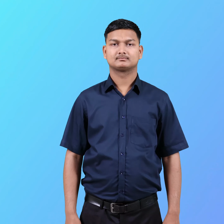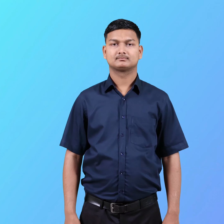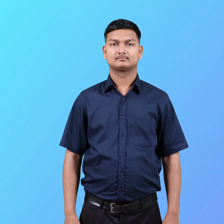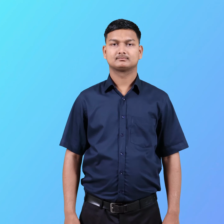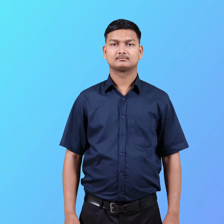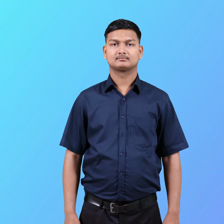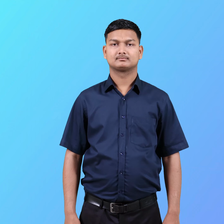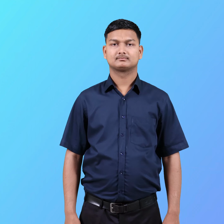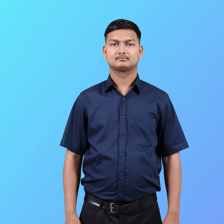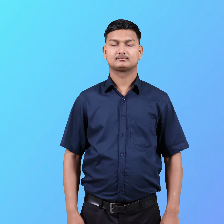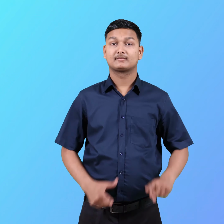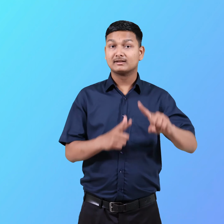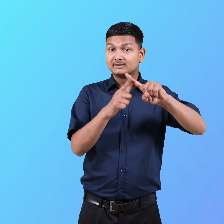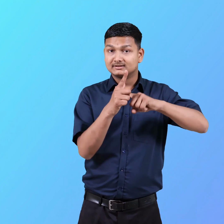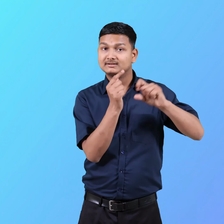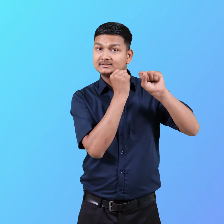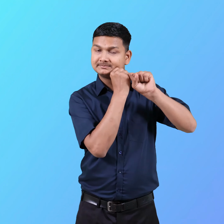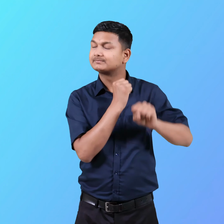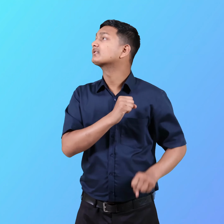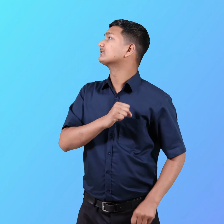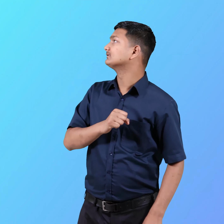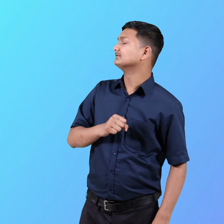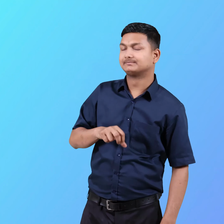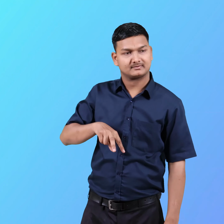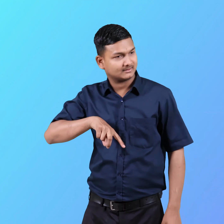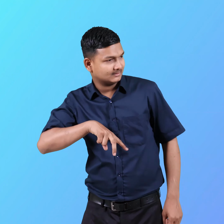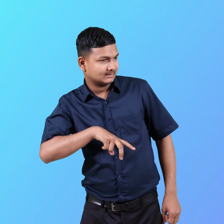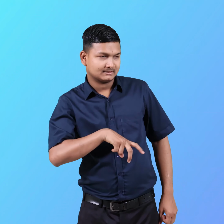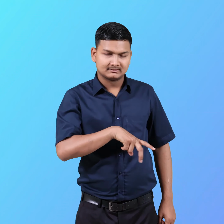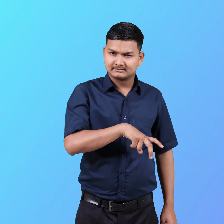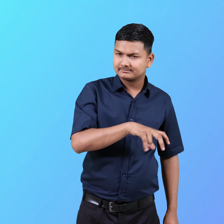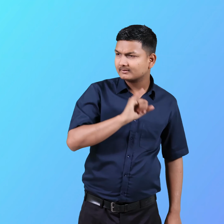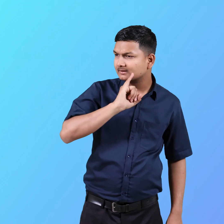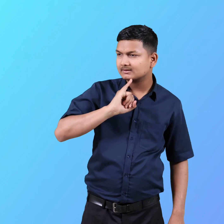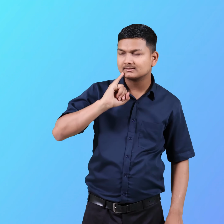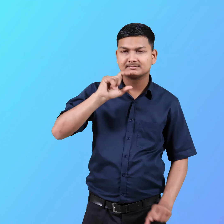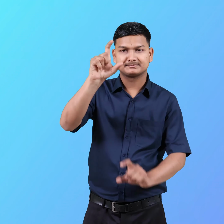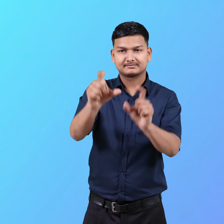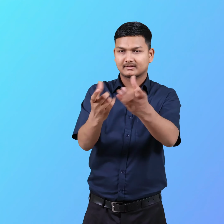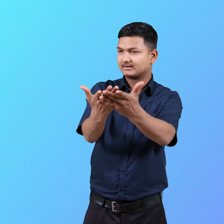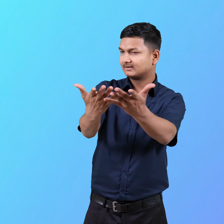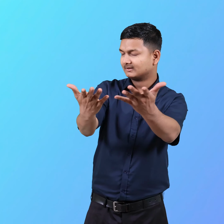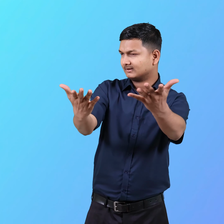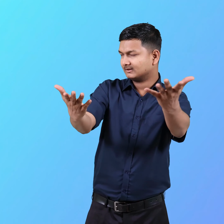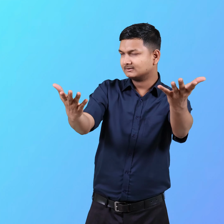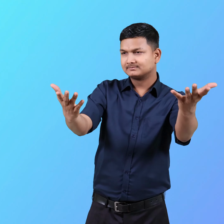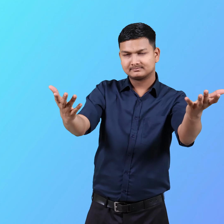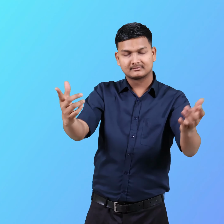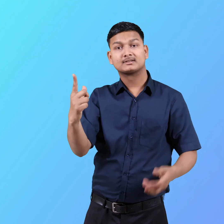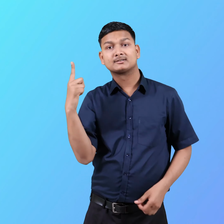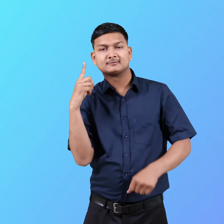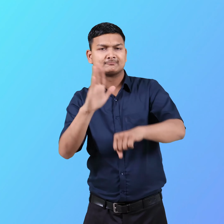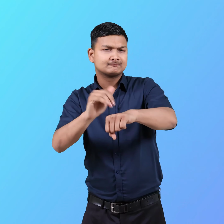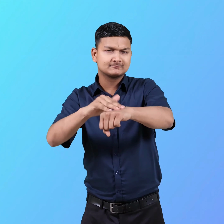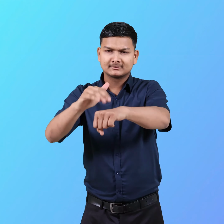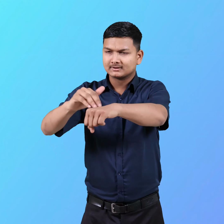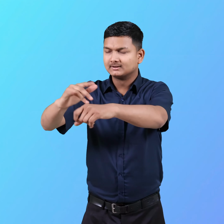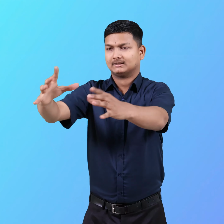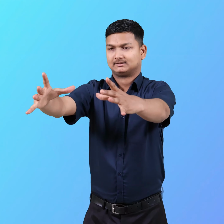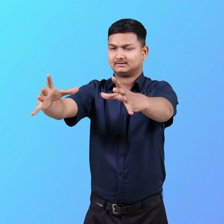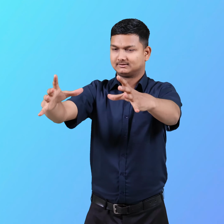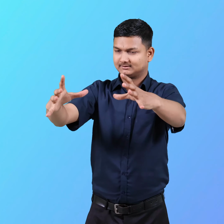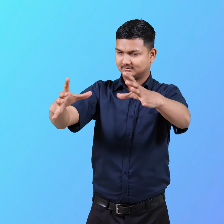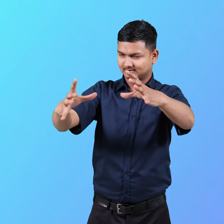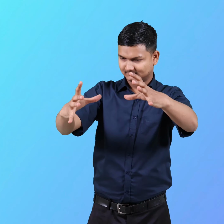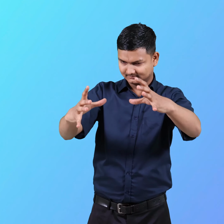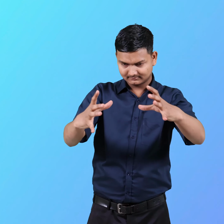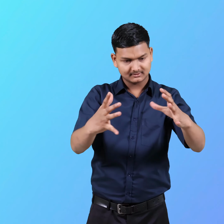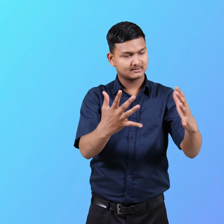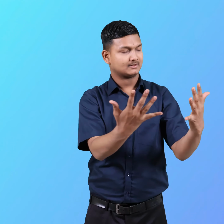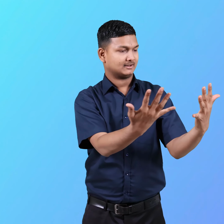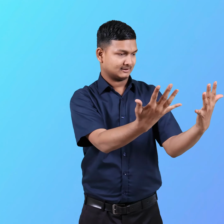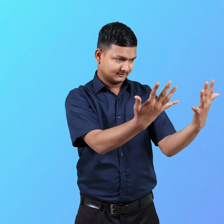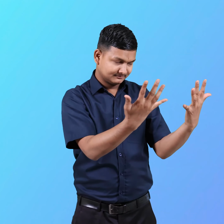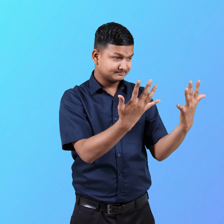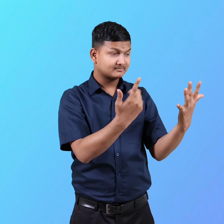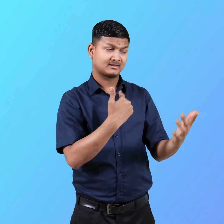So Joshua gave orders to the leaders of the people: